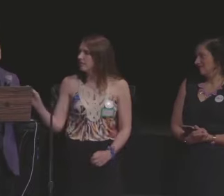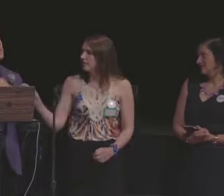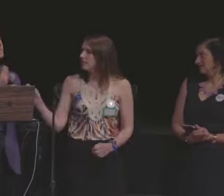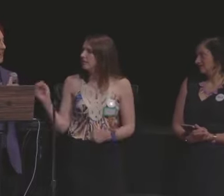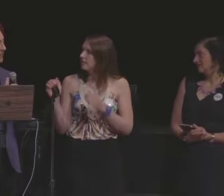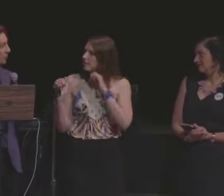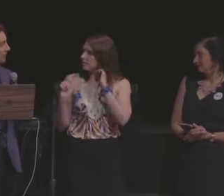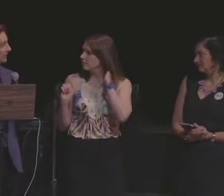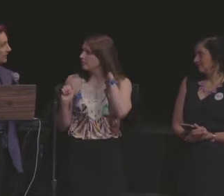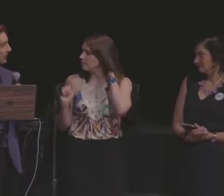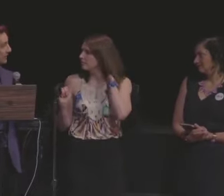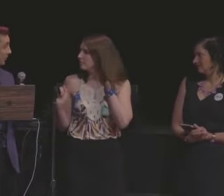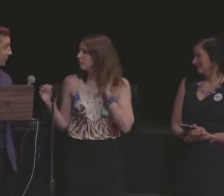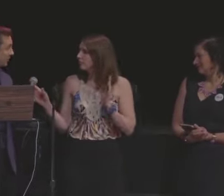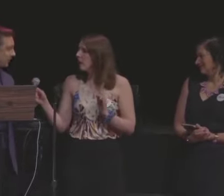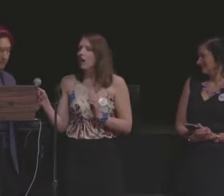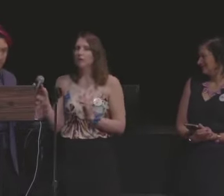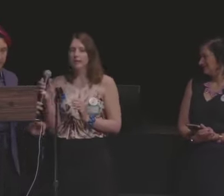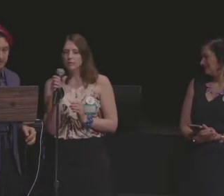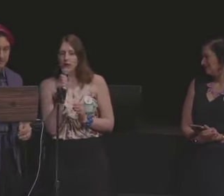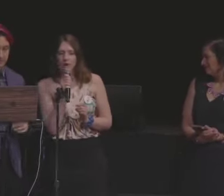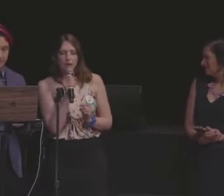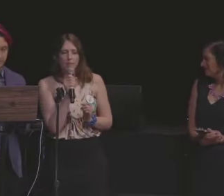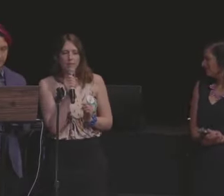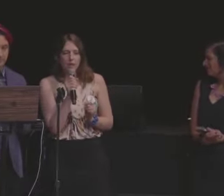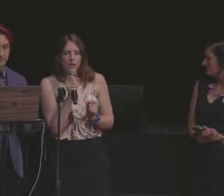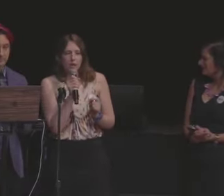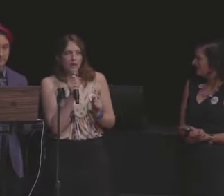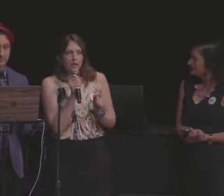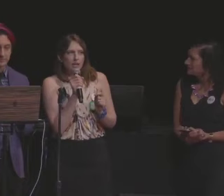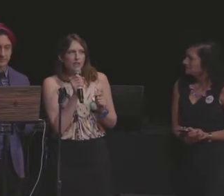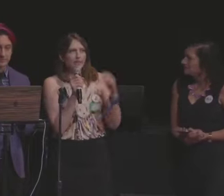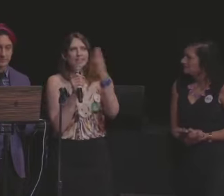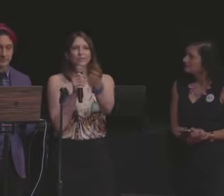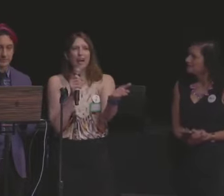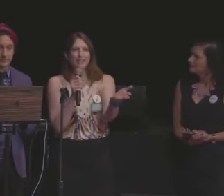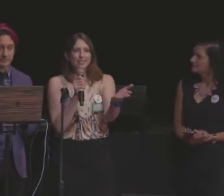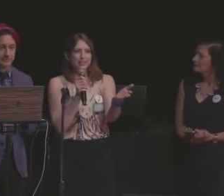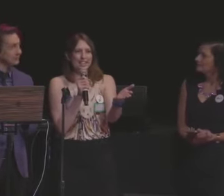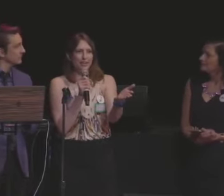But we made that choice. Did you wanna say something? Yeah. [AD] Lindsay gestures to audience. ‘Cause you guys couldn't hear